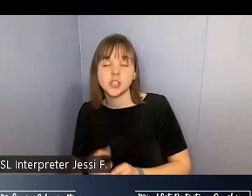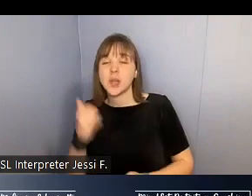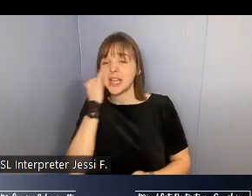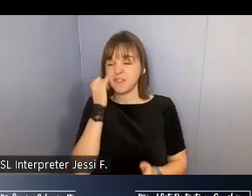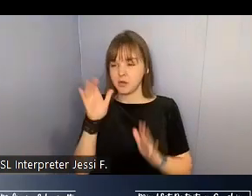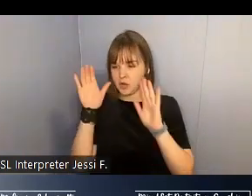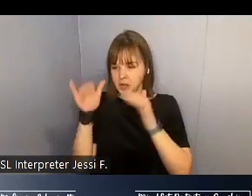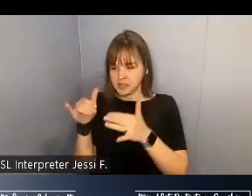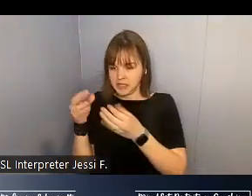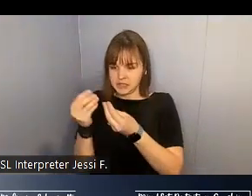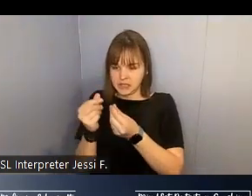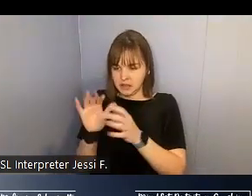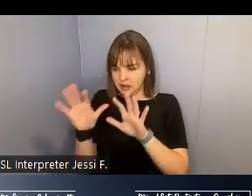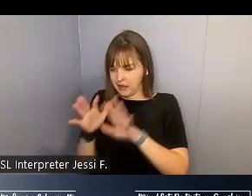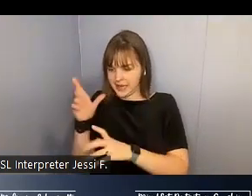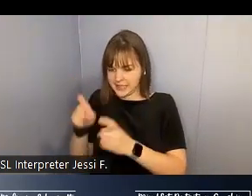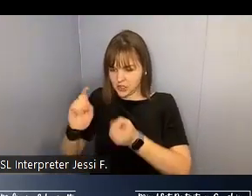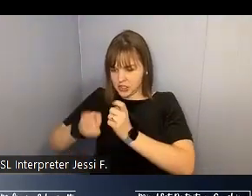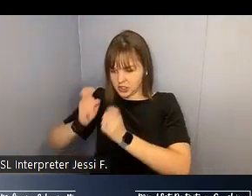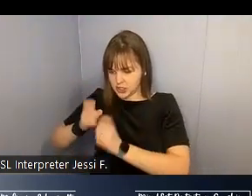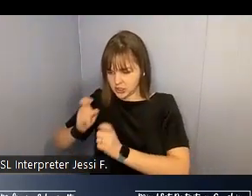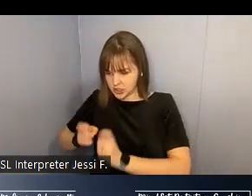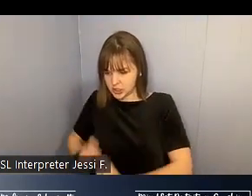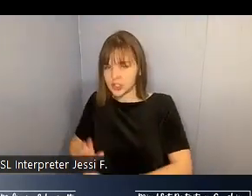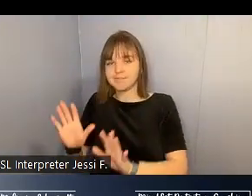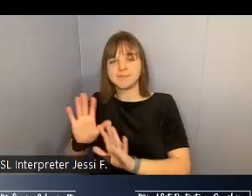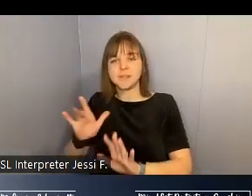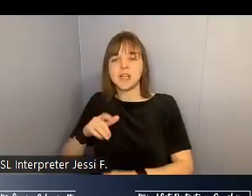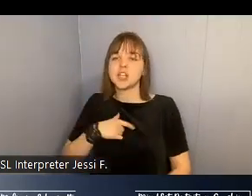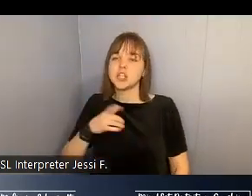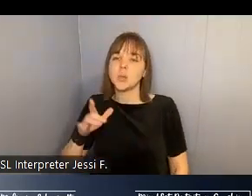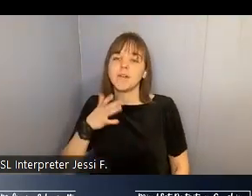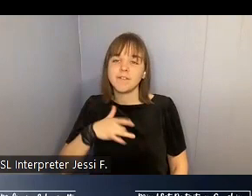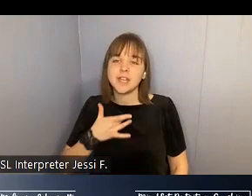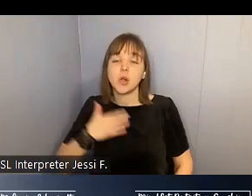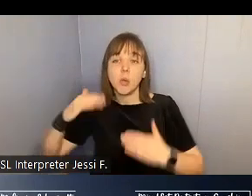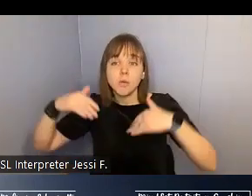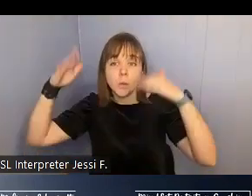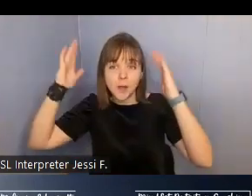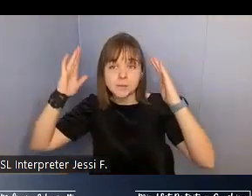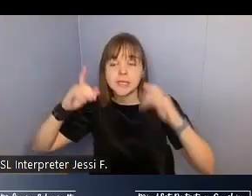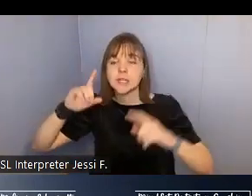Focus on the big things that are going to be able to move the needle forward over and over again. Again, feel free.